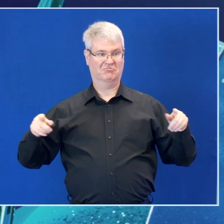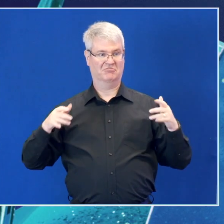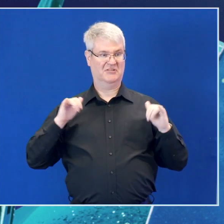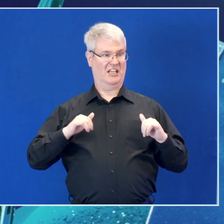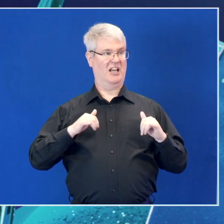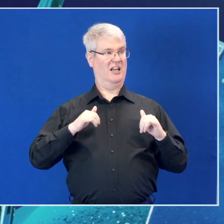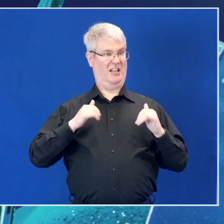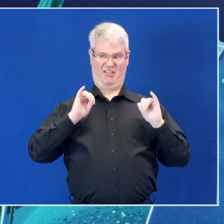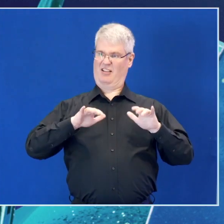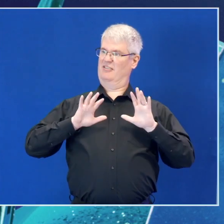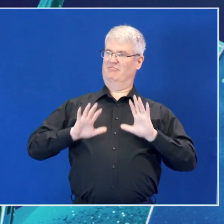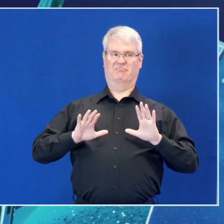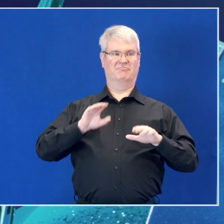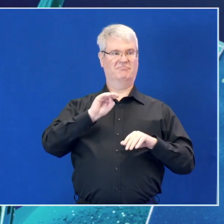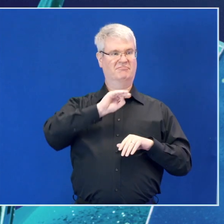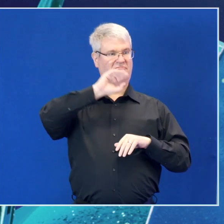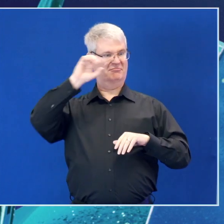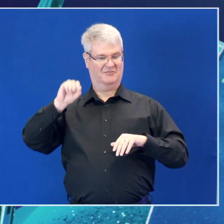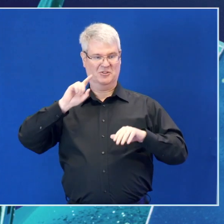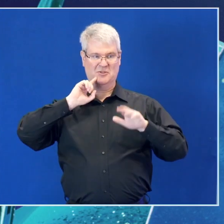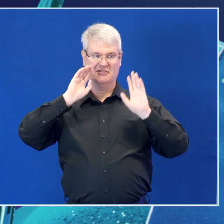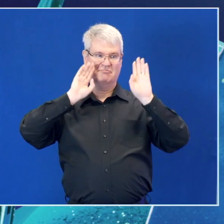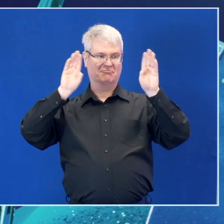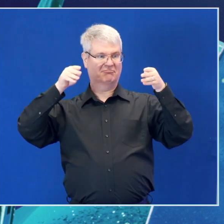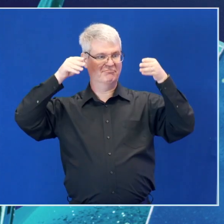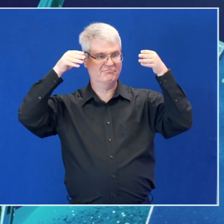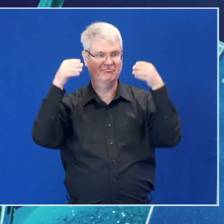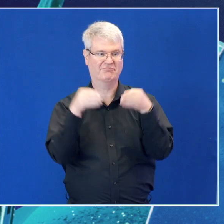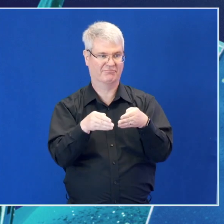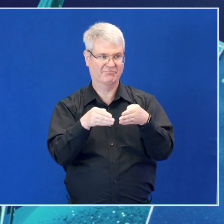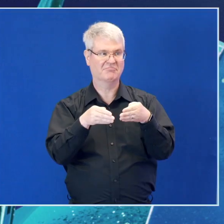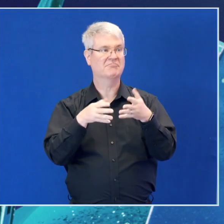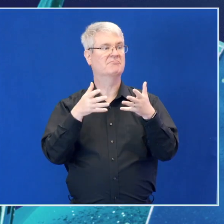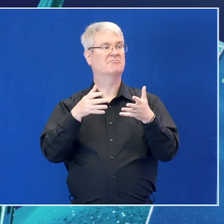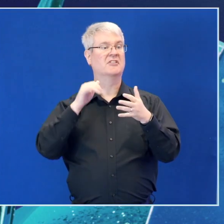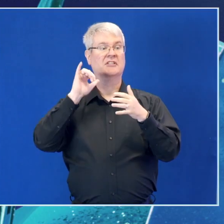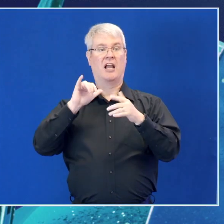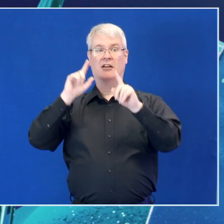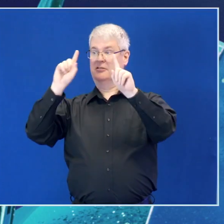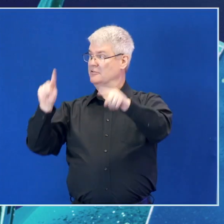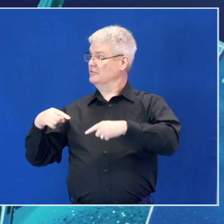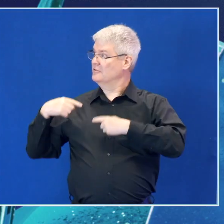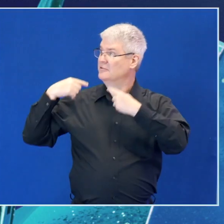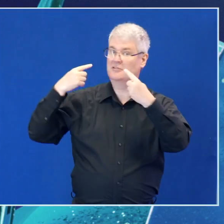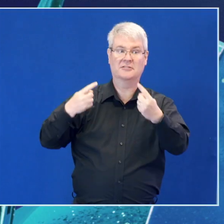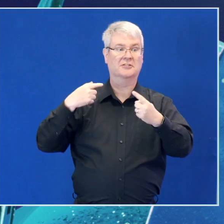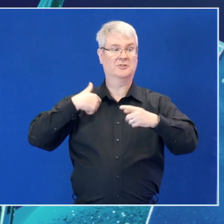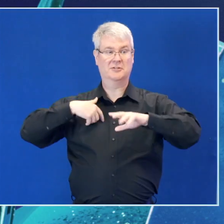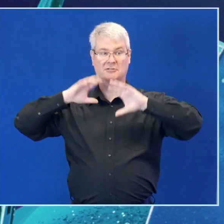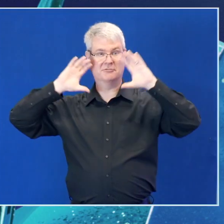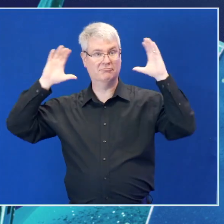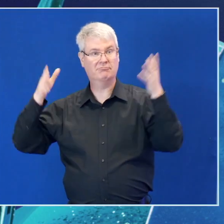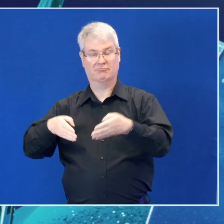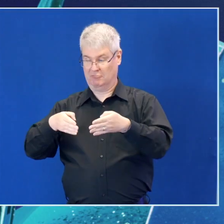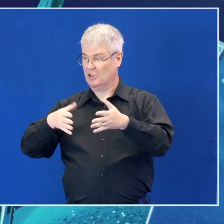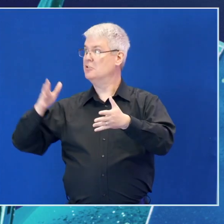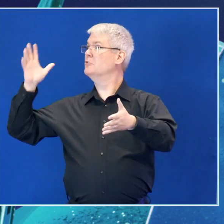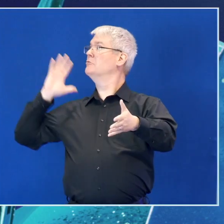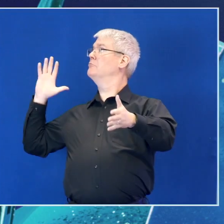But really, every business today is rapidly evolving. And that's due to the technology.